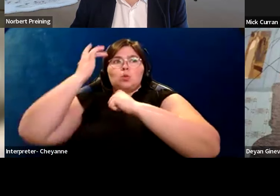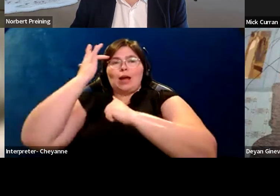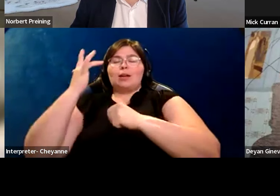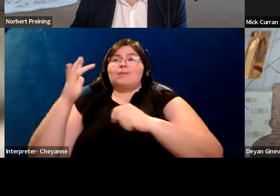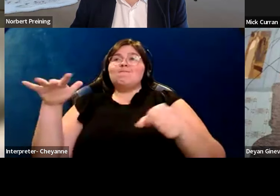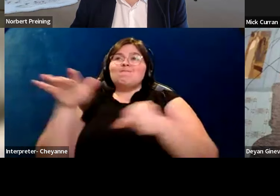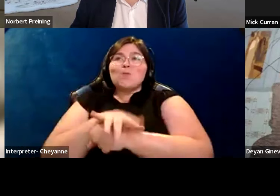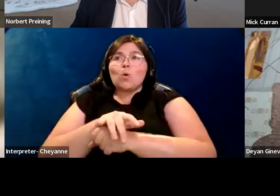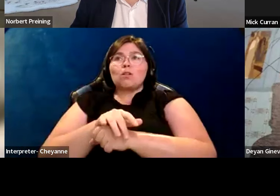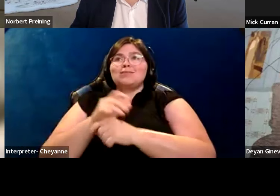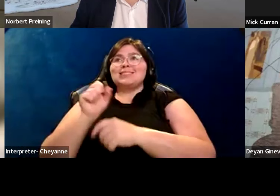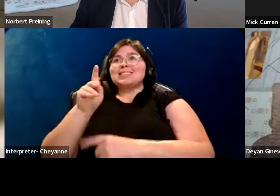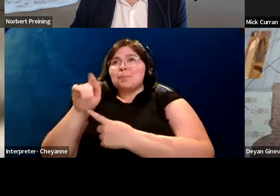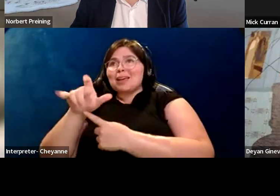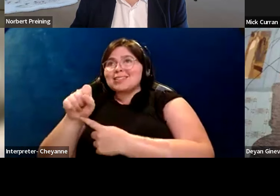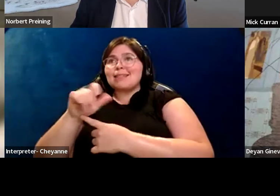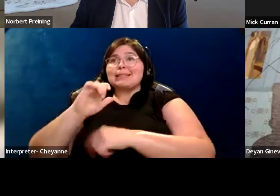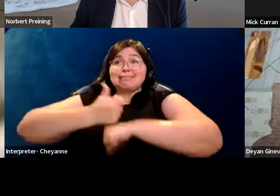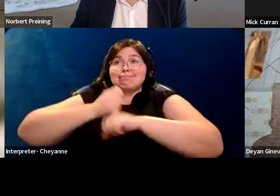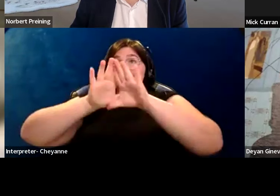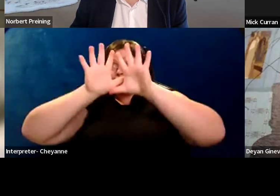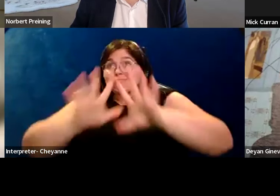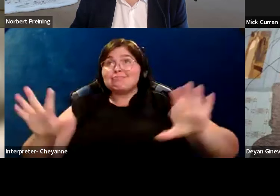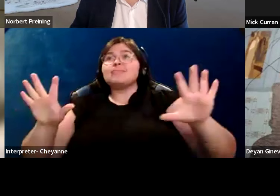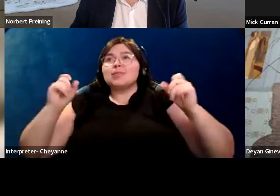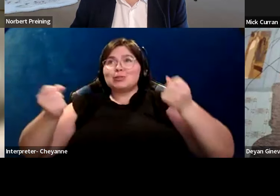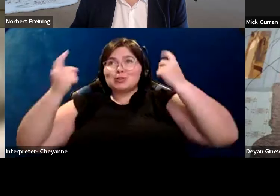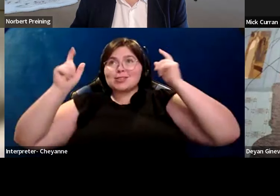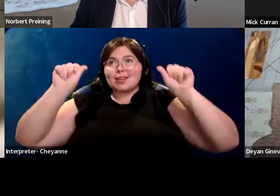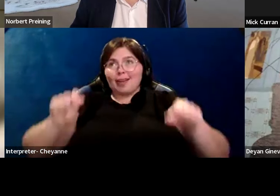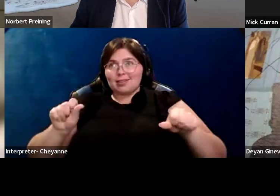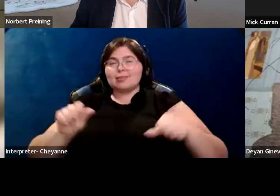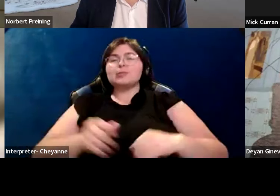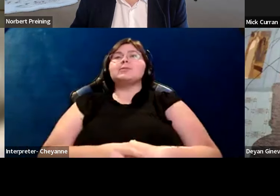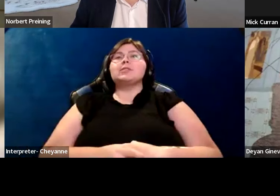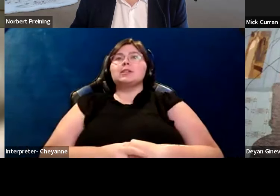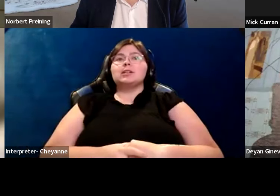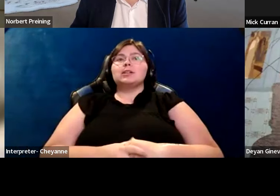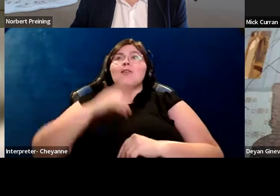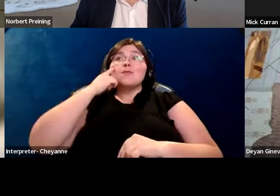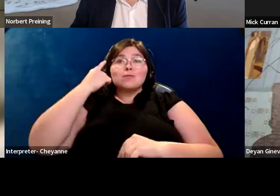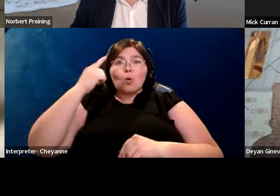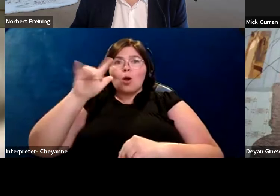and layout of the mathematics of the mathematical formula.